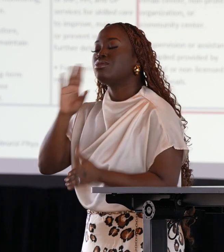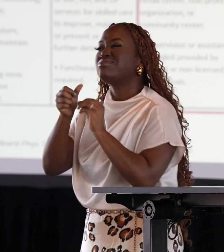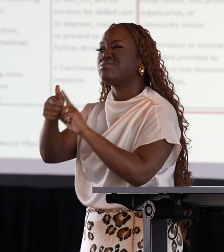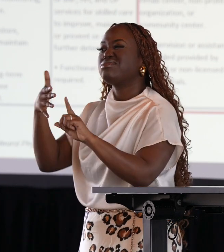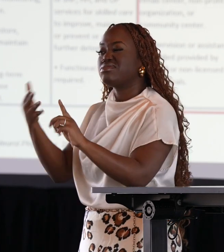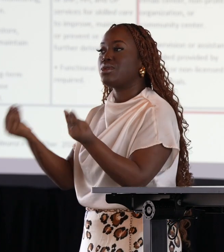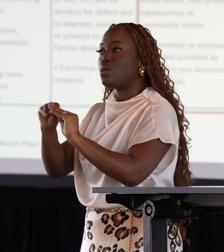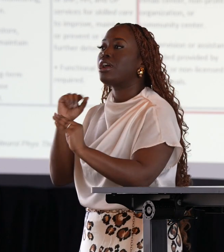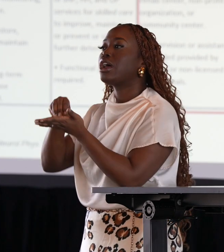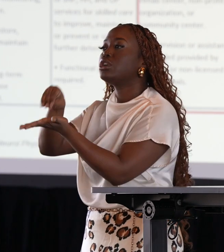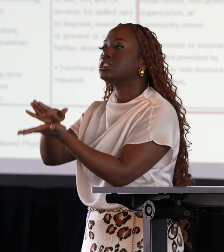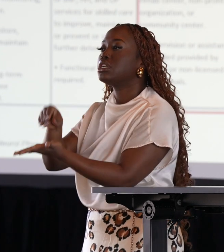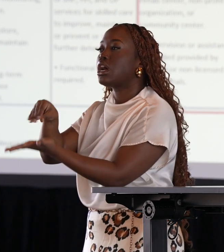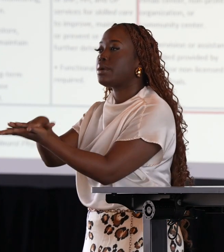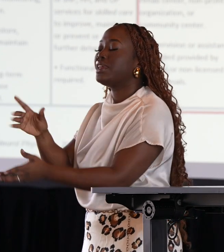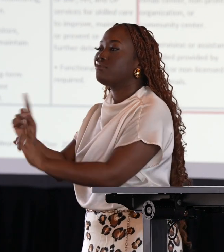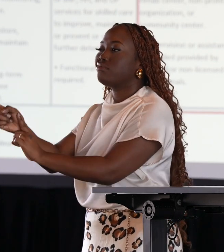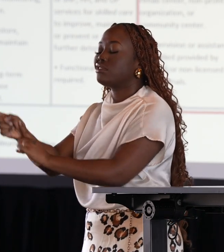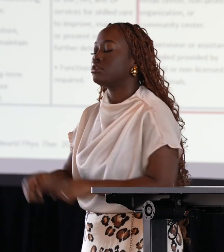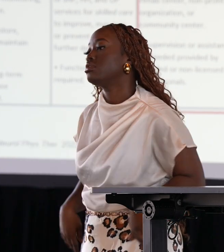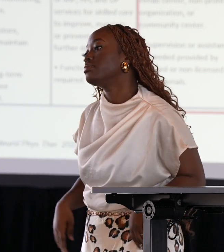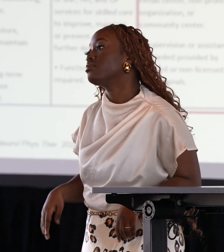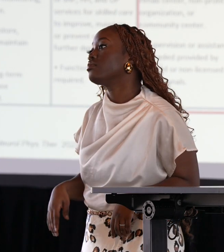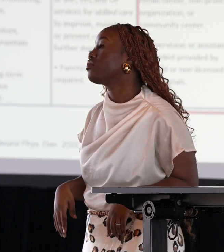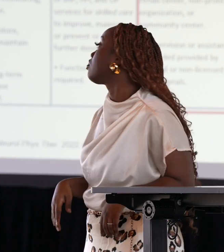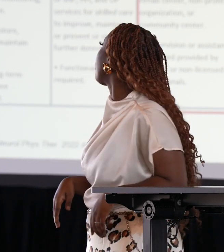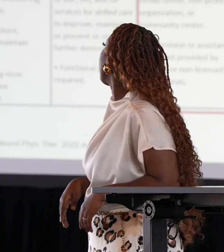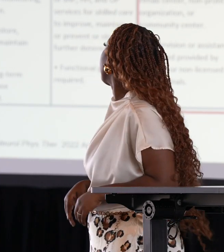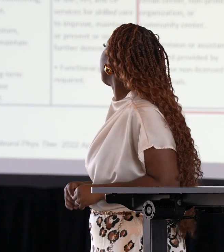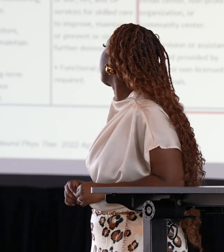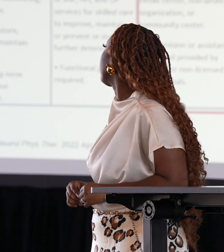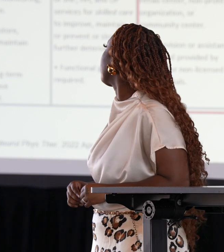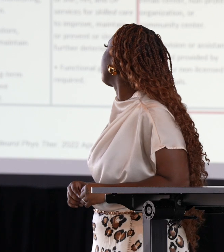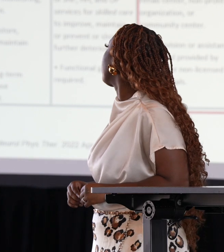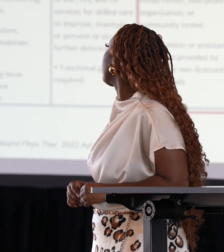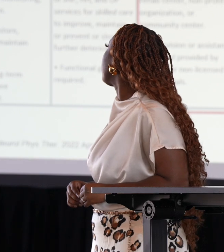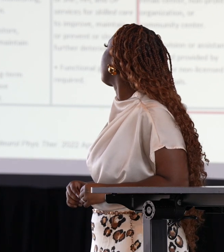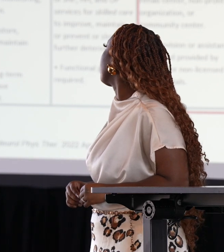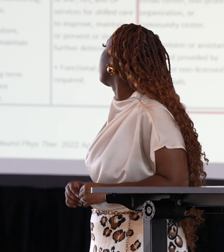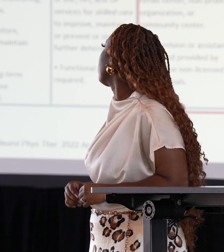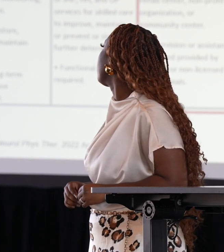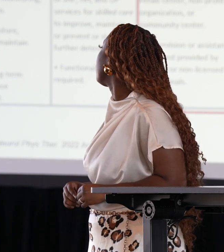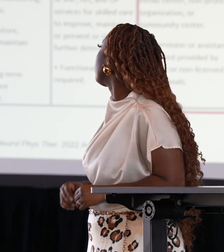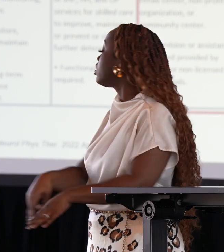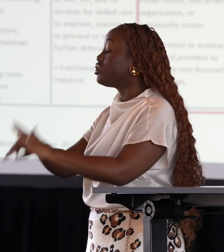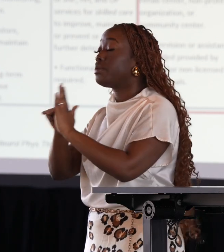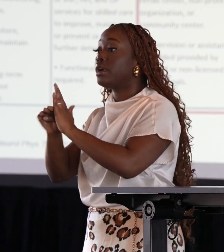that. How we document that in a minute, so that gives you a little flavor model for just to wrap up here, I mentioned this